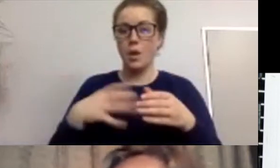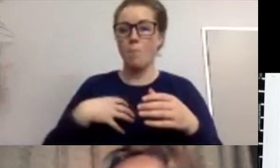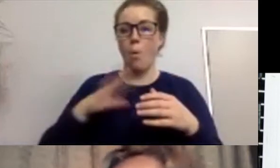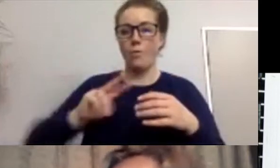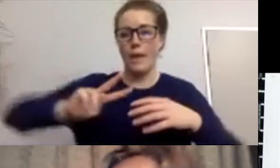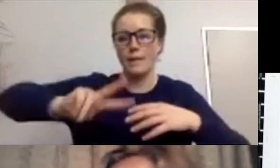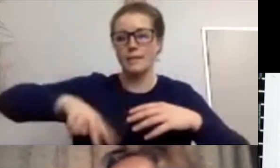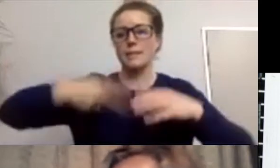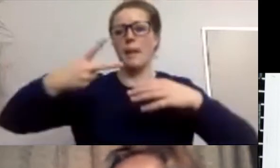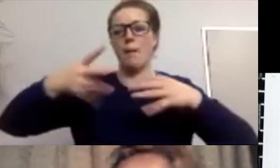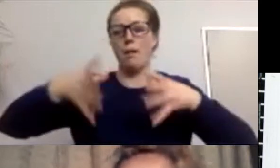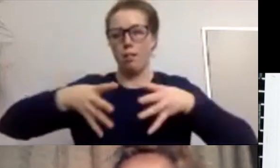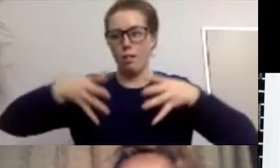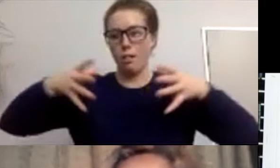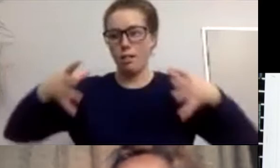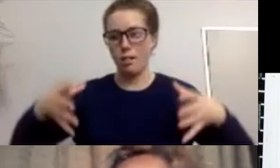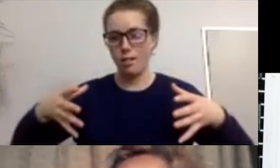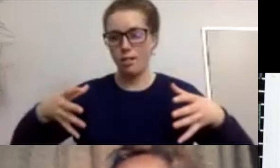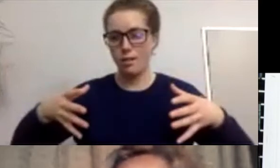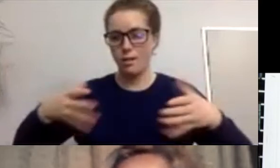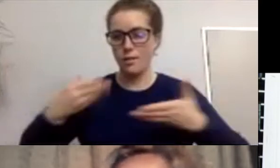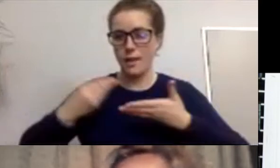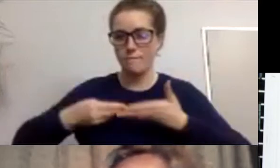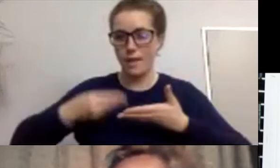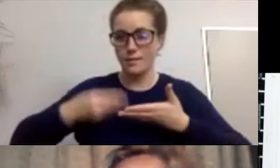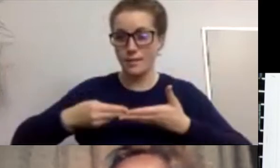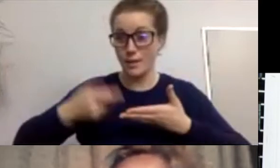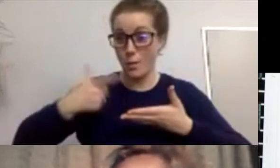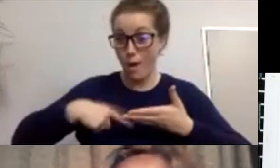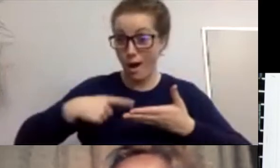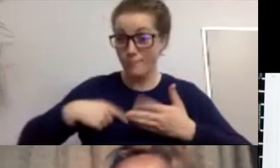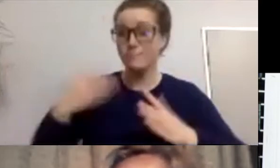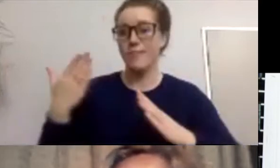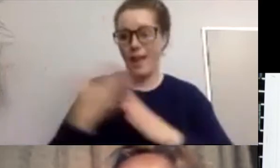more than doubled their funding due to accessibility and inclusion.